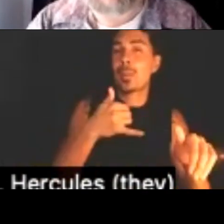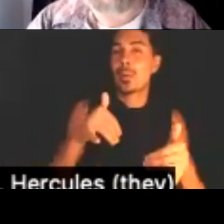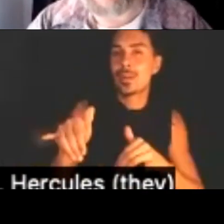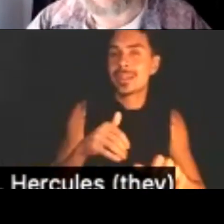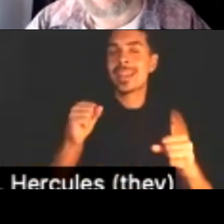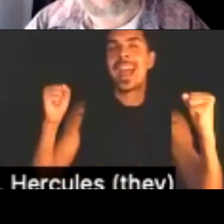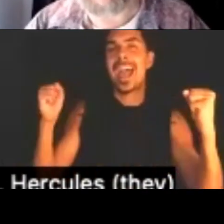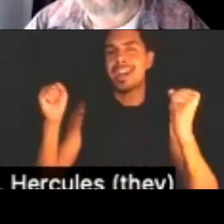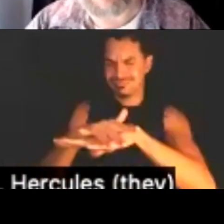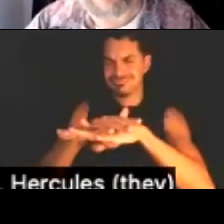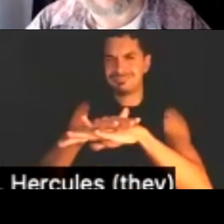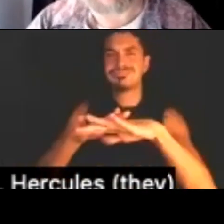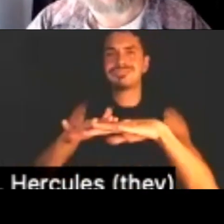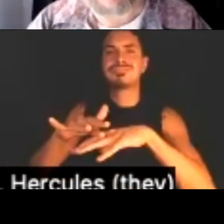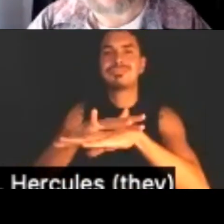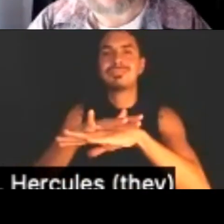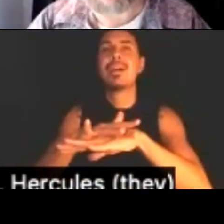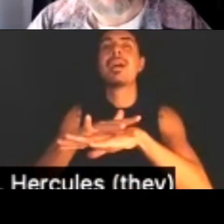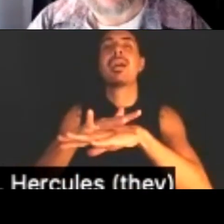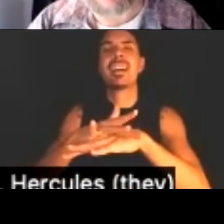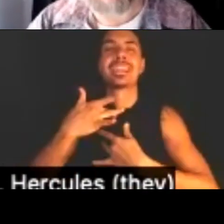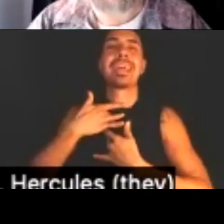to have alcohol or drugs or nicotine present.